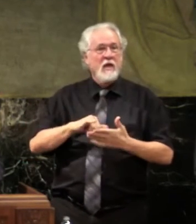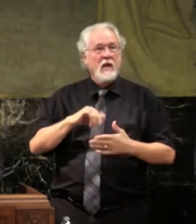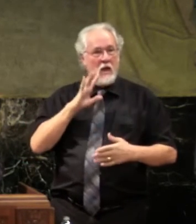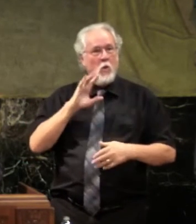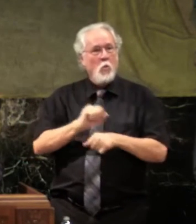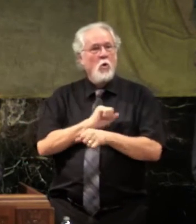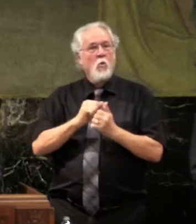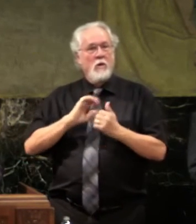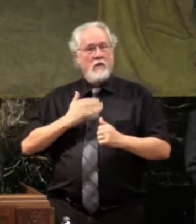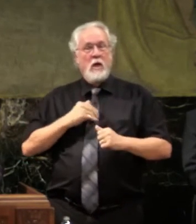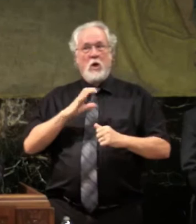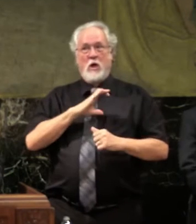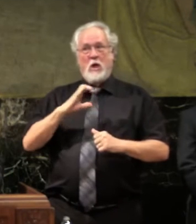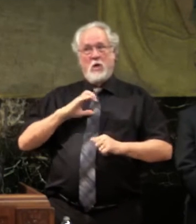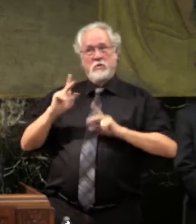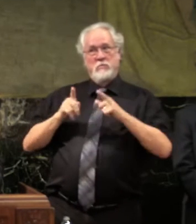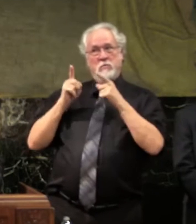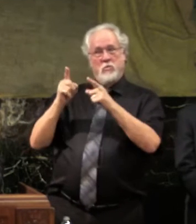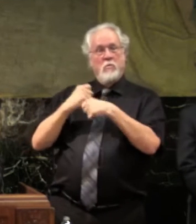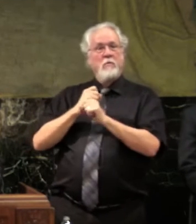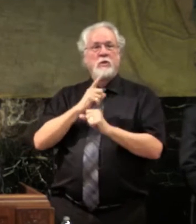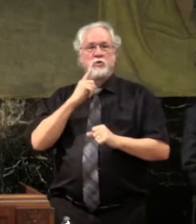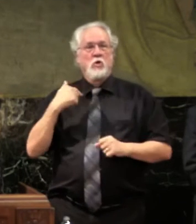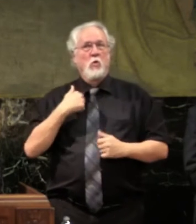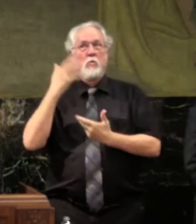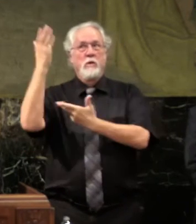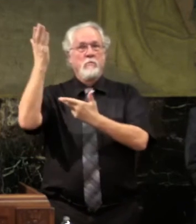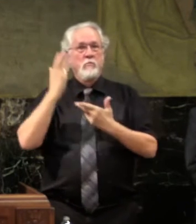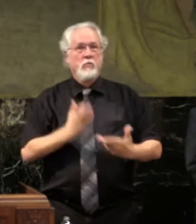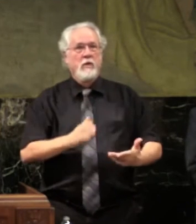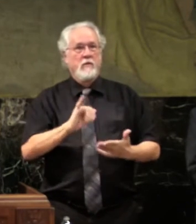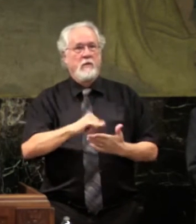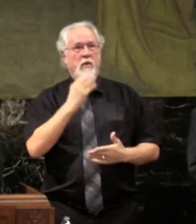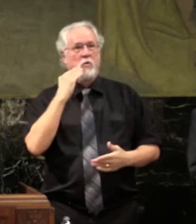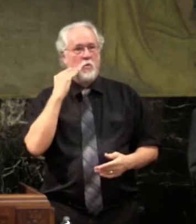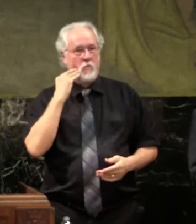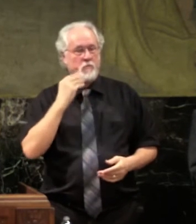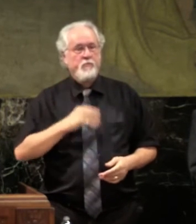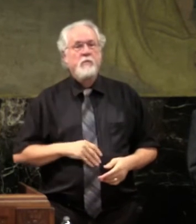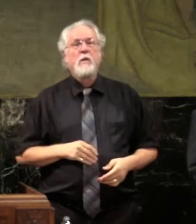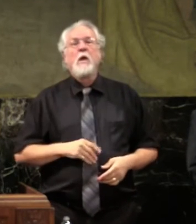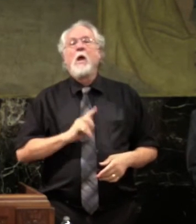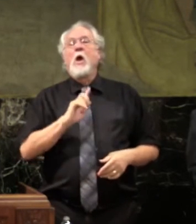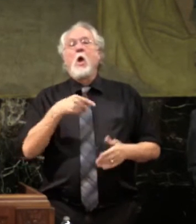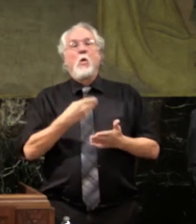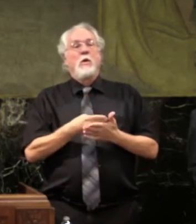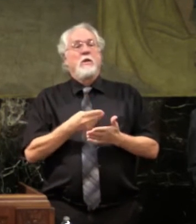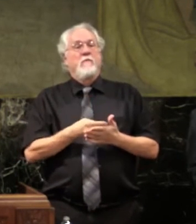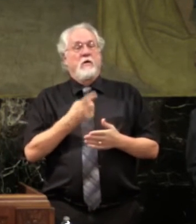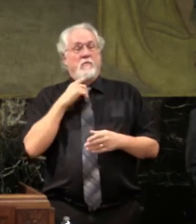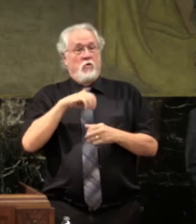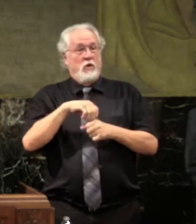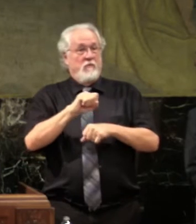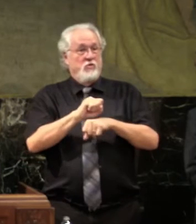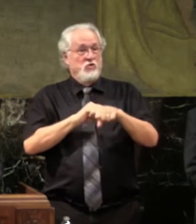delegation to make sure we bring that assistance home the only funds allocated infrastructure right now in this plan or